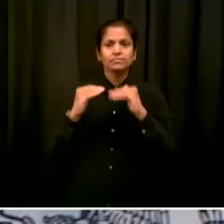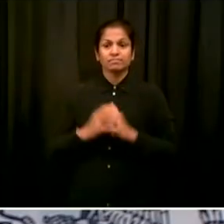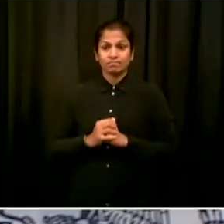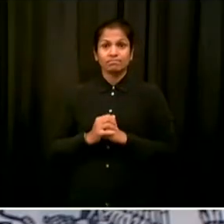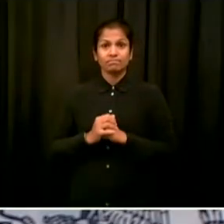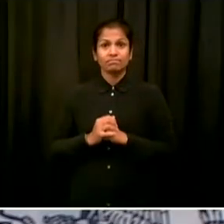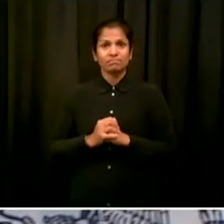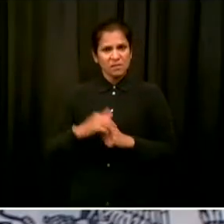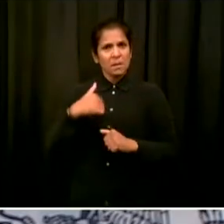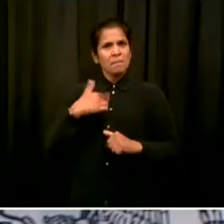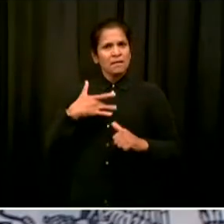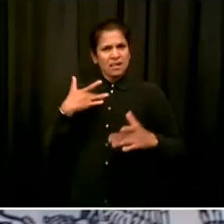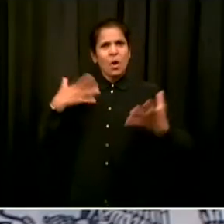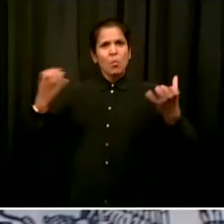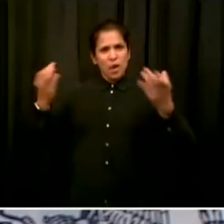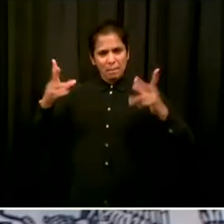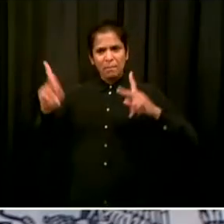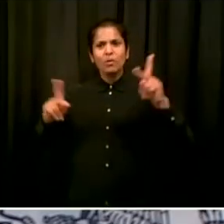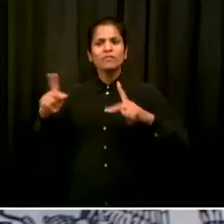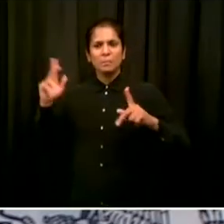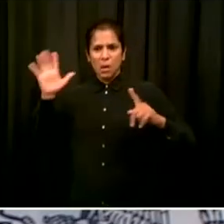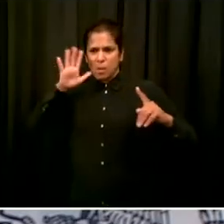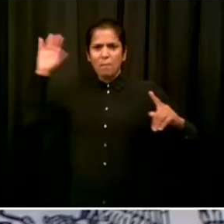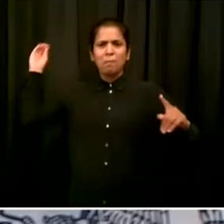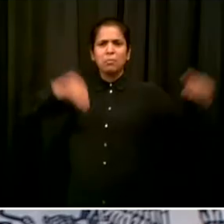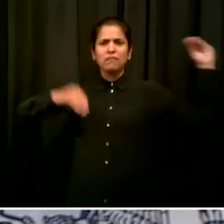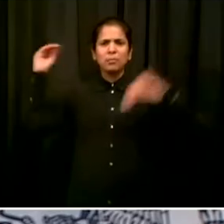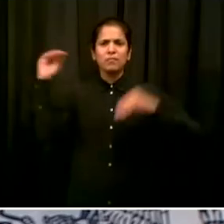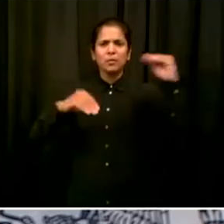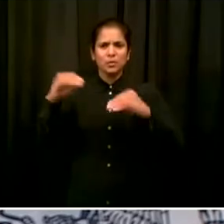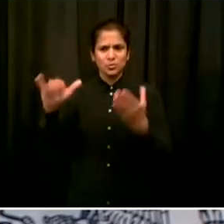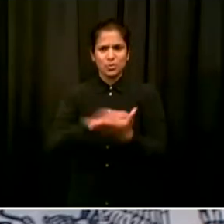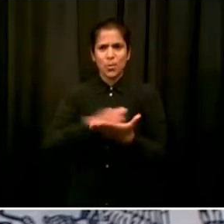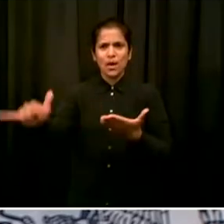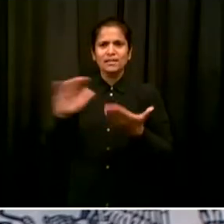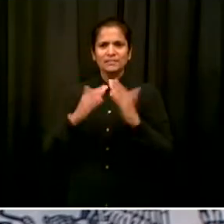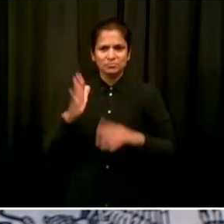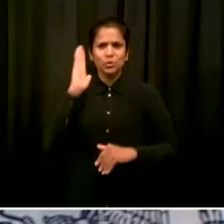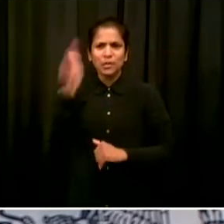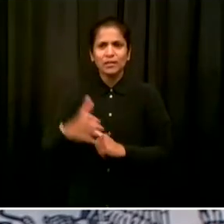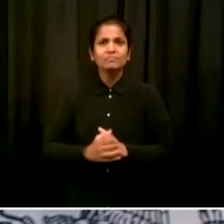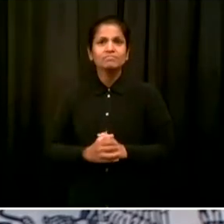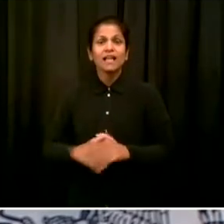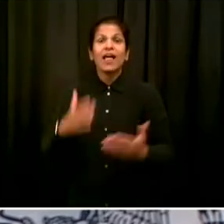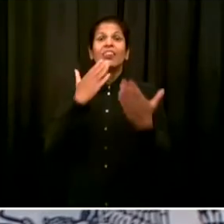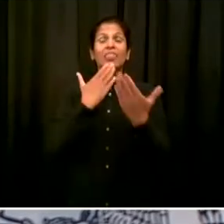VNEER BEFO. RE THAT IS A FUTURE THAT ALL NEW YORKERS ARE READY TO BE PART OF.